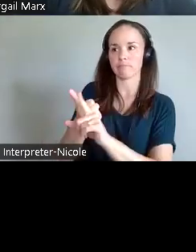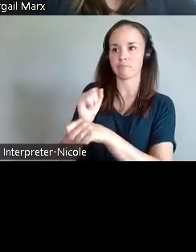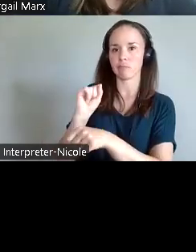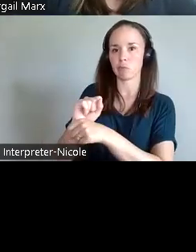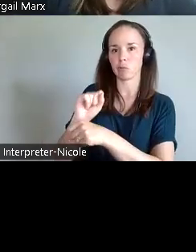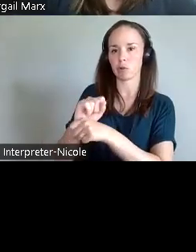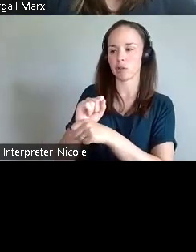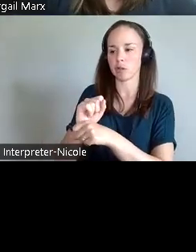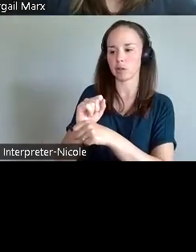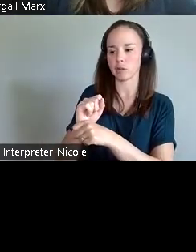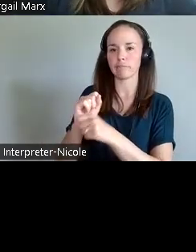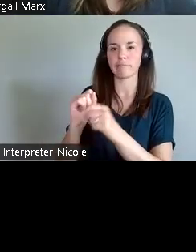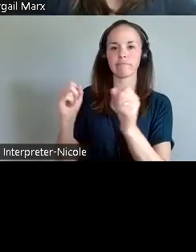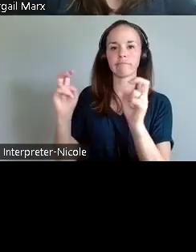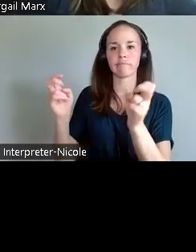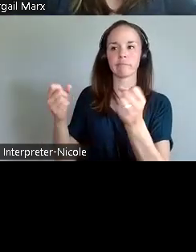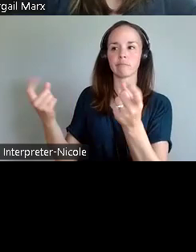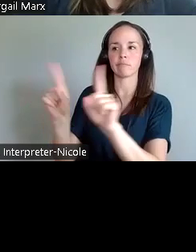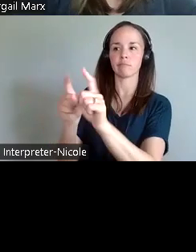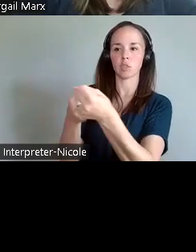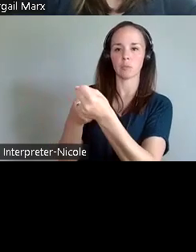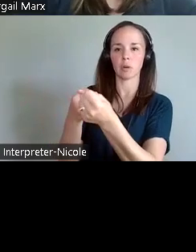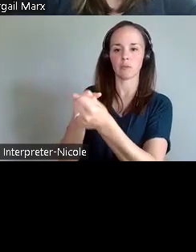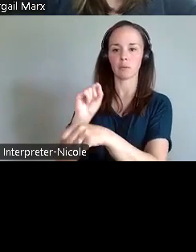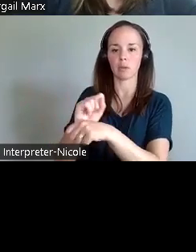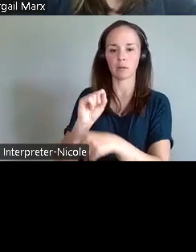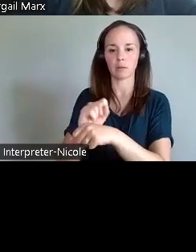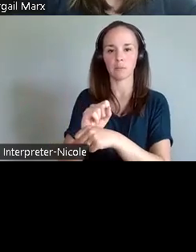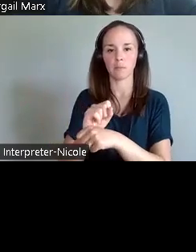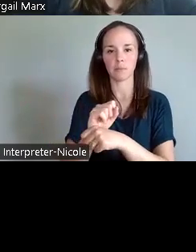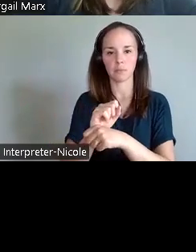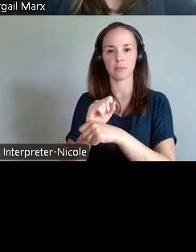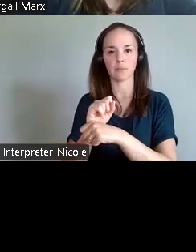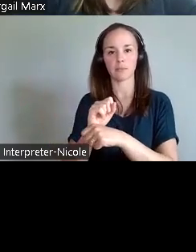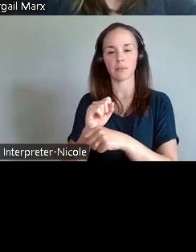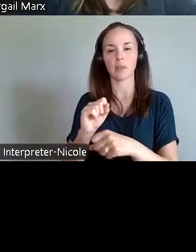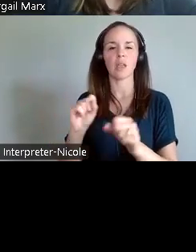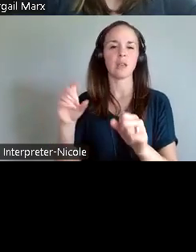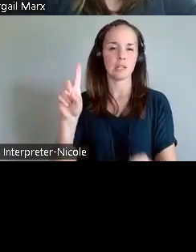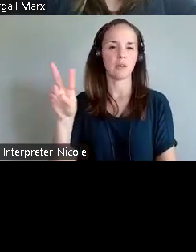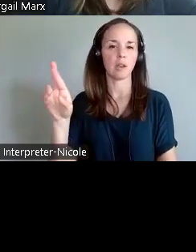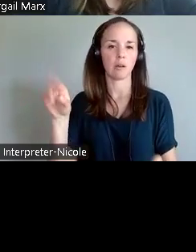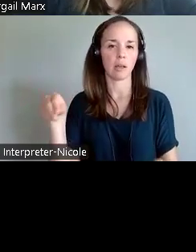of supportive employment, DVR funds can sometimes pay for that equipment, communication equipment.